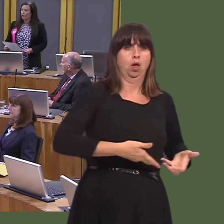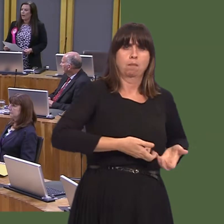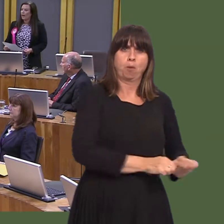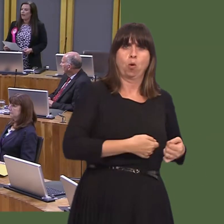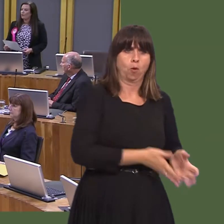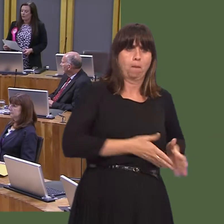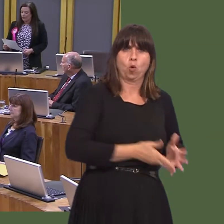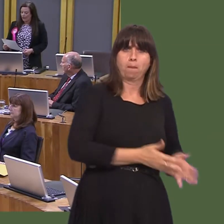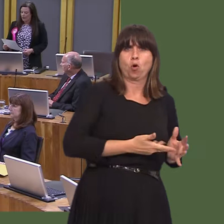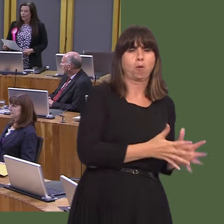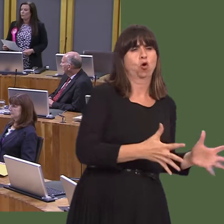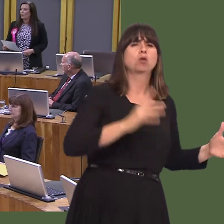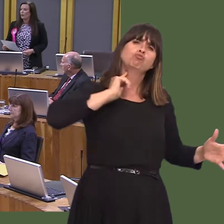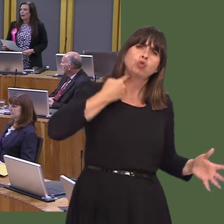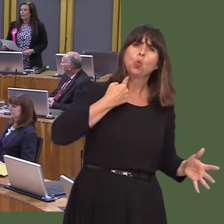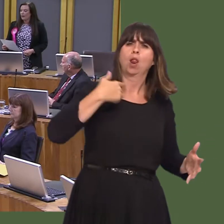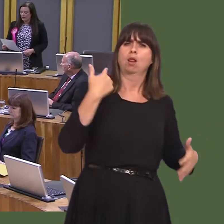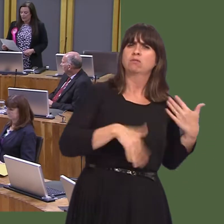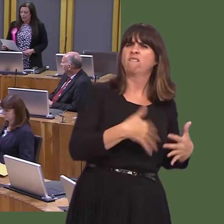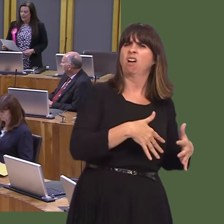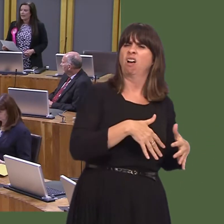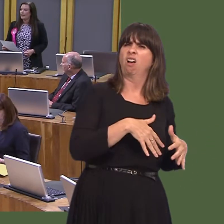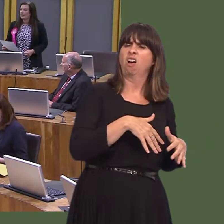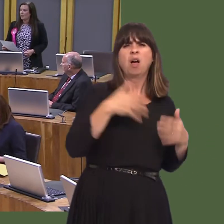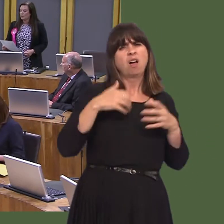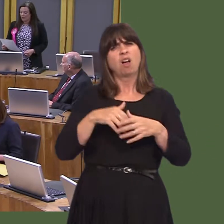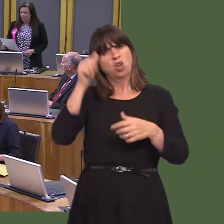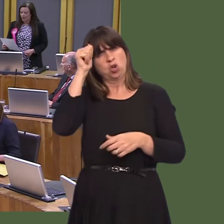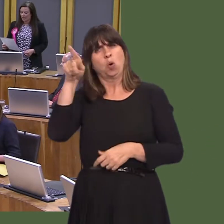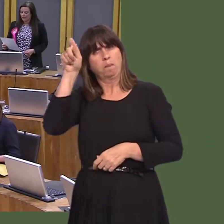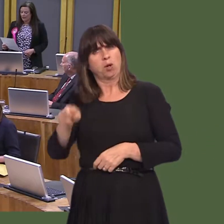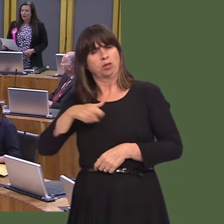of paying hundreds of pounds for a poorly pup that was bred in unacceptable conditions.